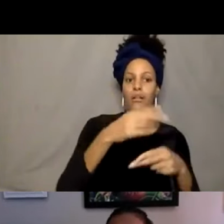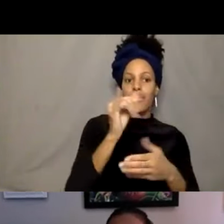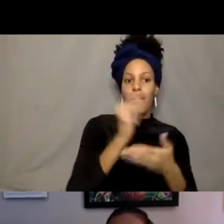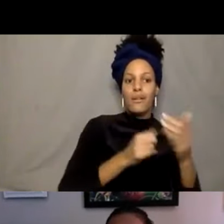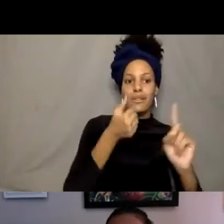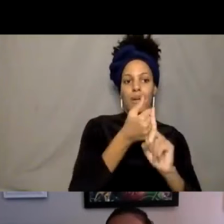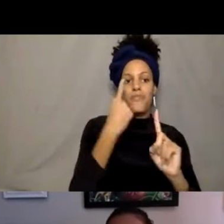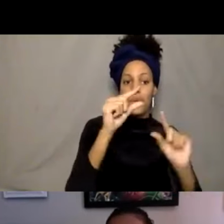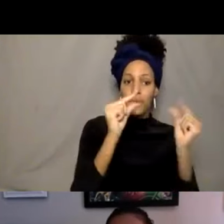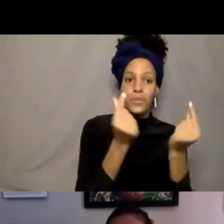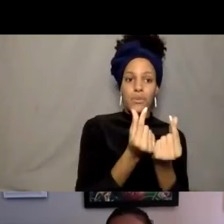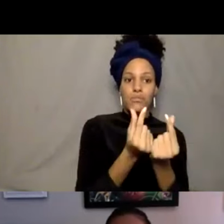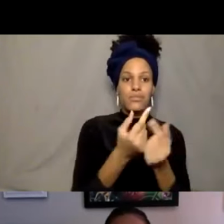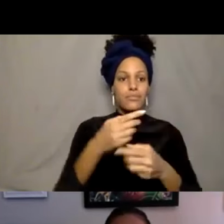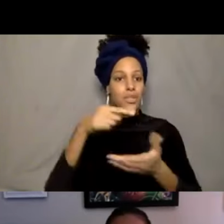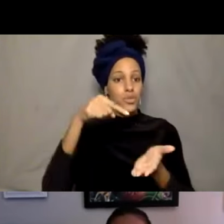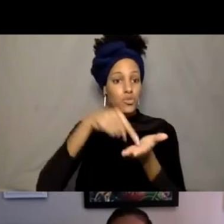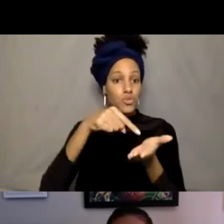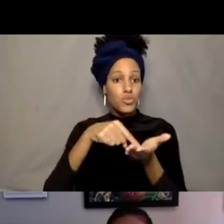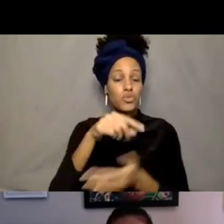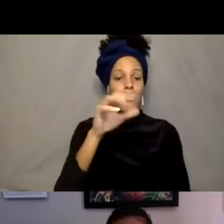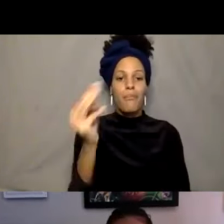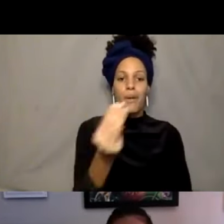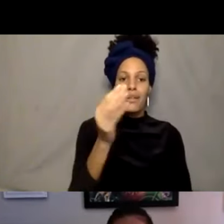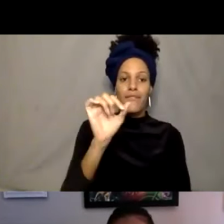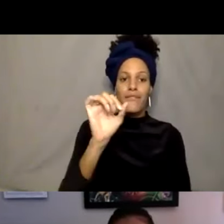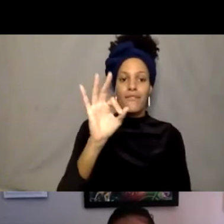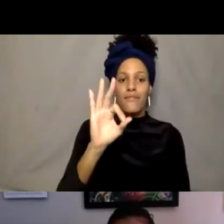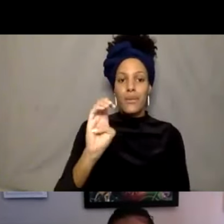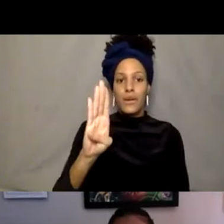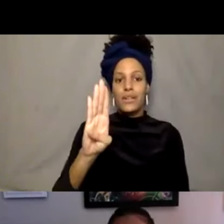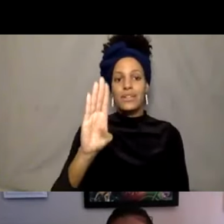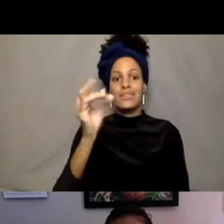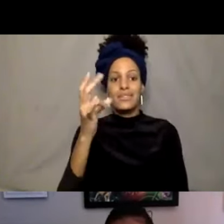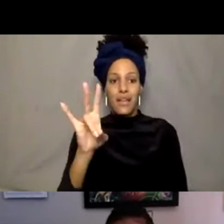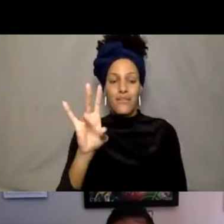for which the application deadline is Monday, February 7th, 2022 at 11:59 pm.